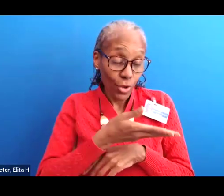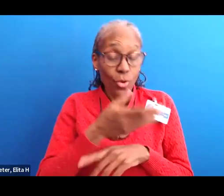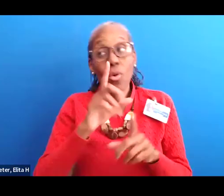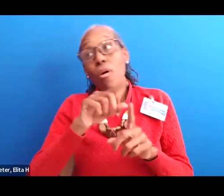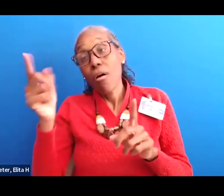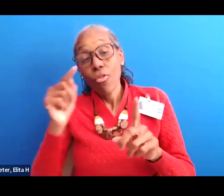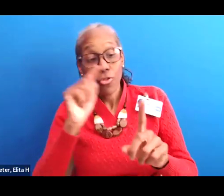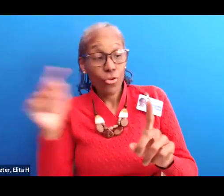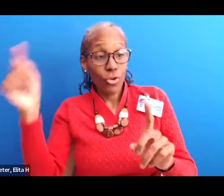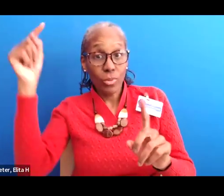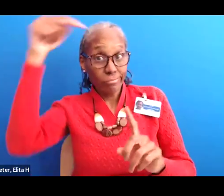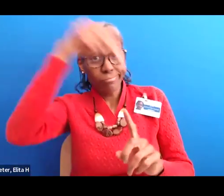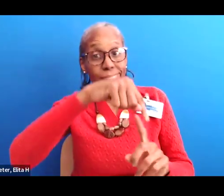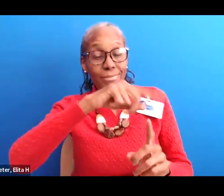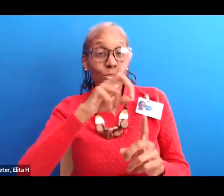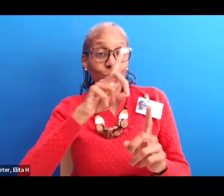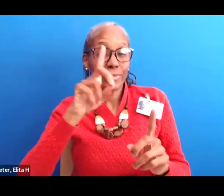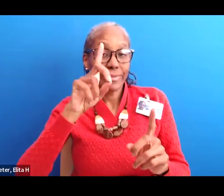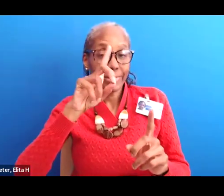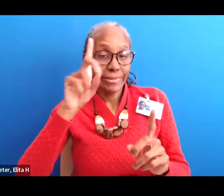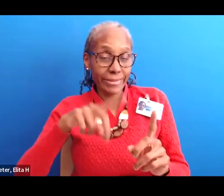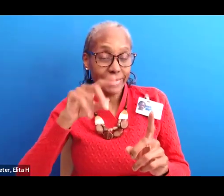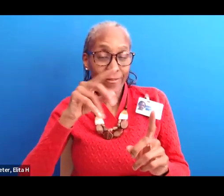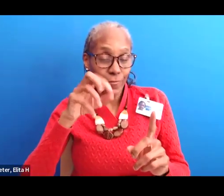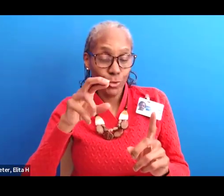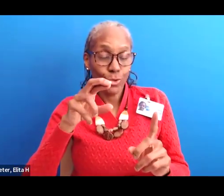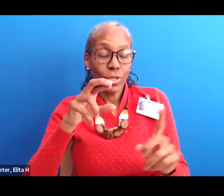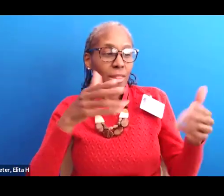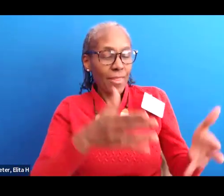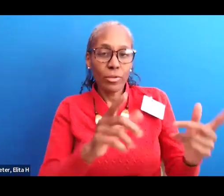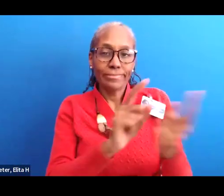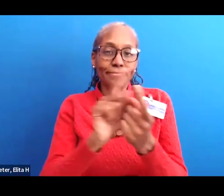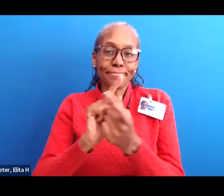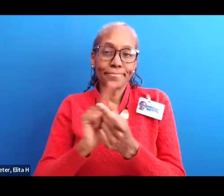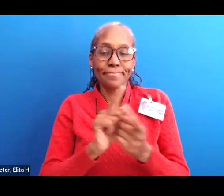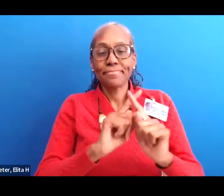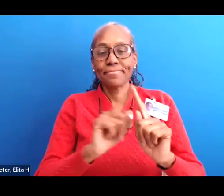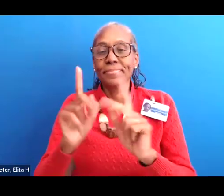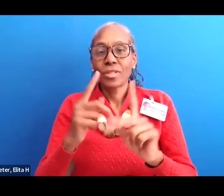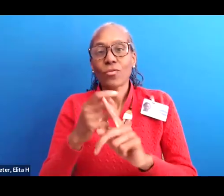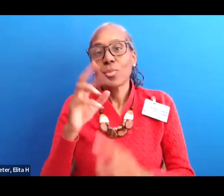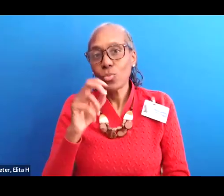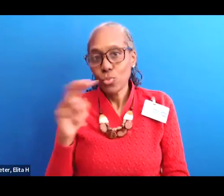come to Denver, be sure and come. You'll get to meet all kinds of people from the Reeve Foundation. I will be there as well.